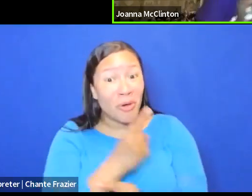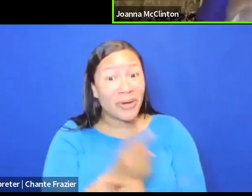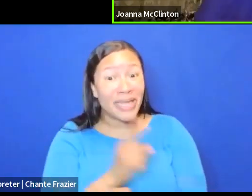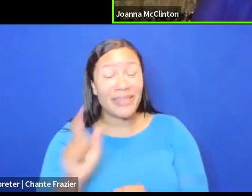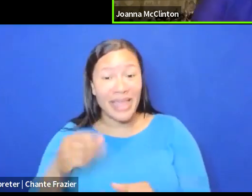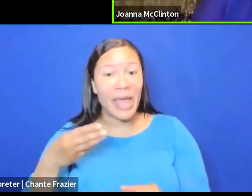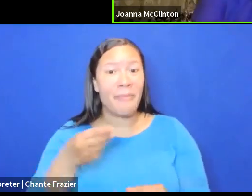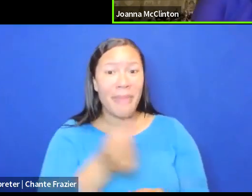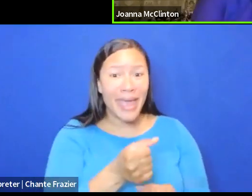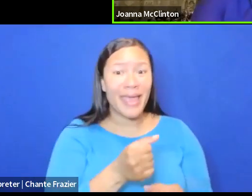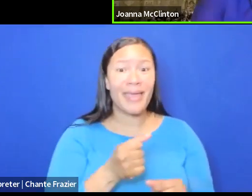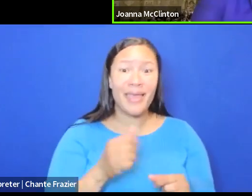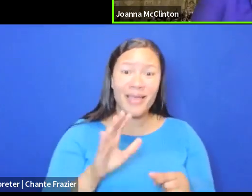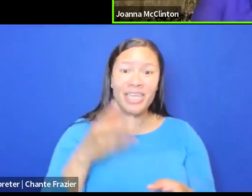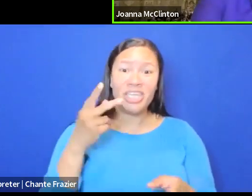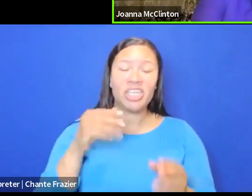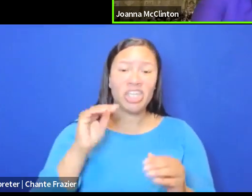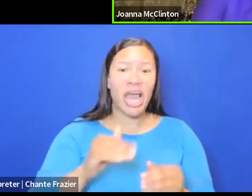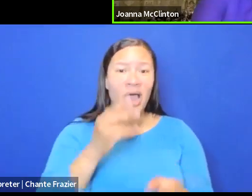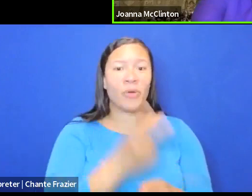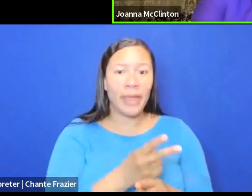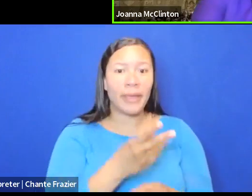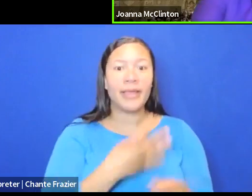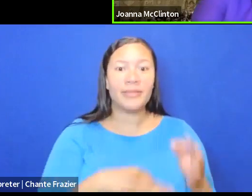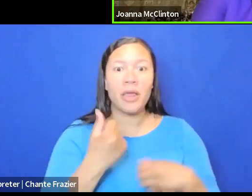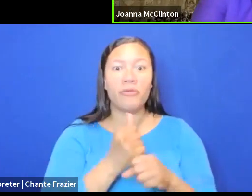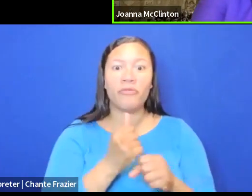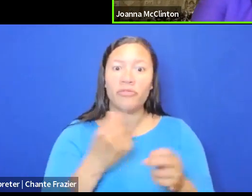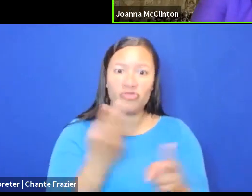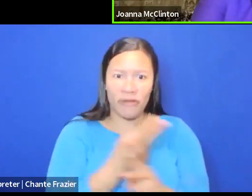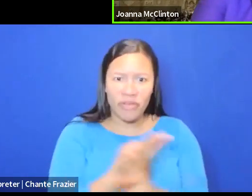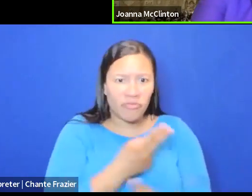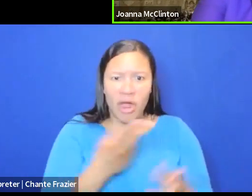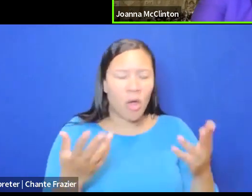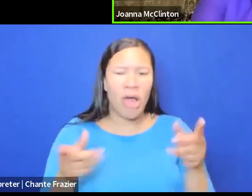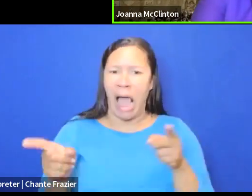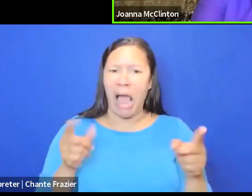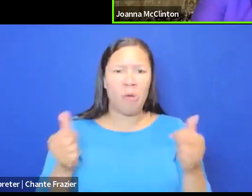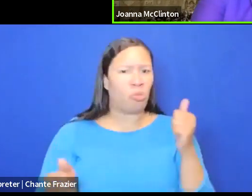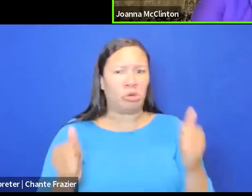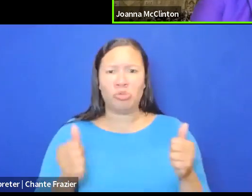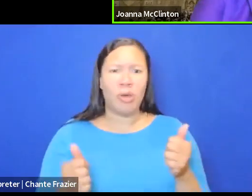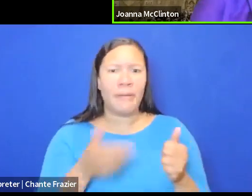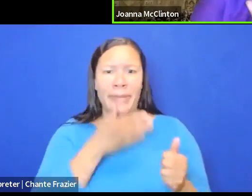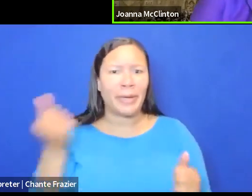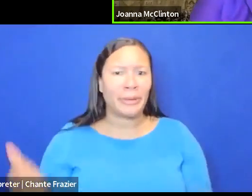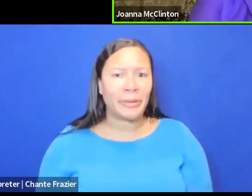the time we need to go back to people back it's like we need to pay them appropriately so they can afford the childcare.